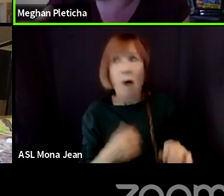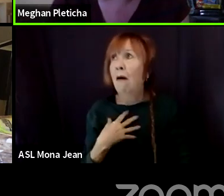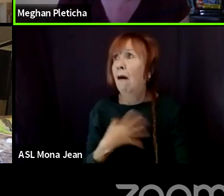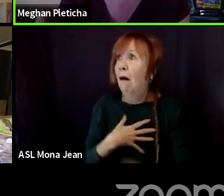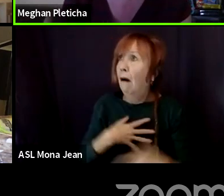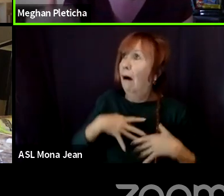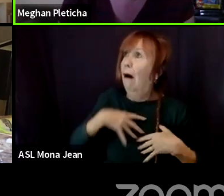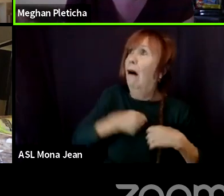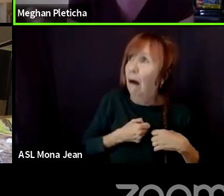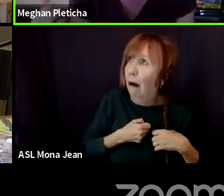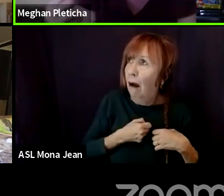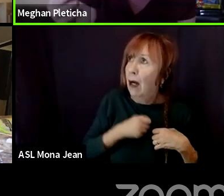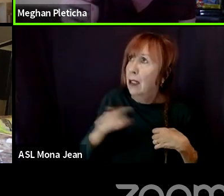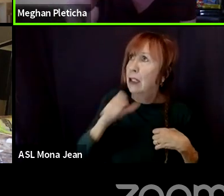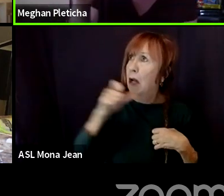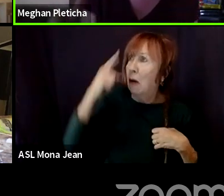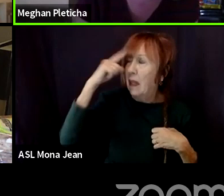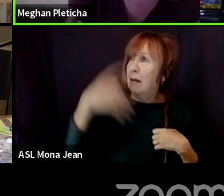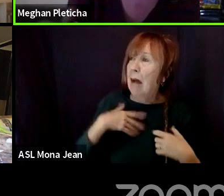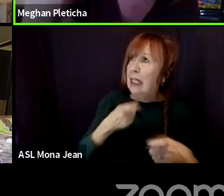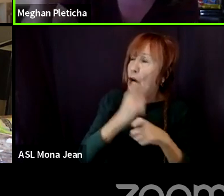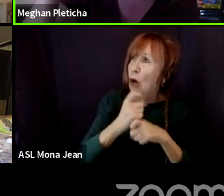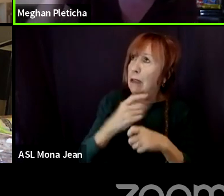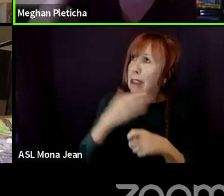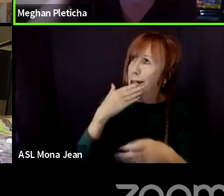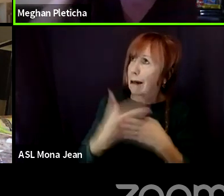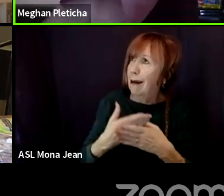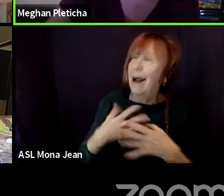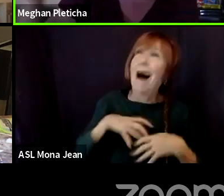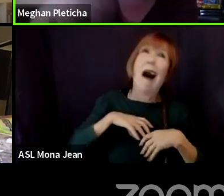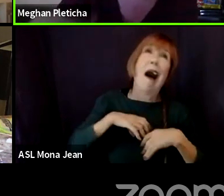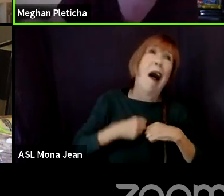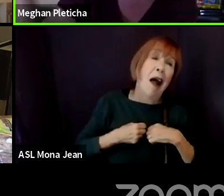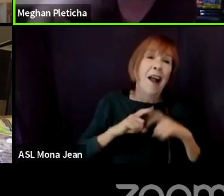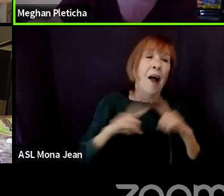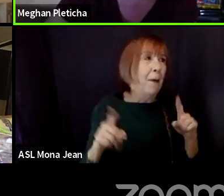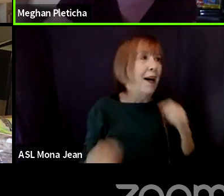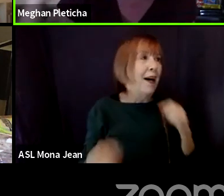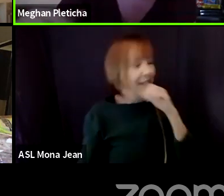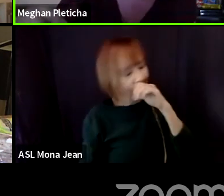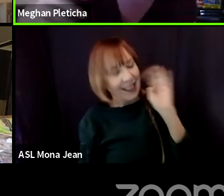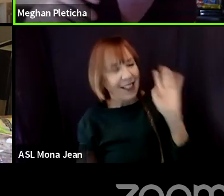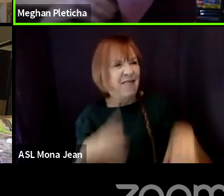I have failed at the thing I was trying to do. But now that I've been through the process enough,